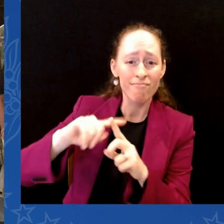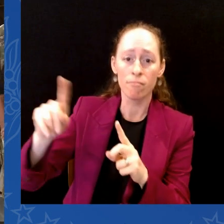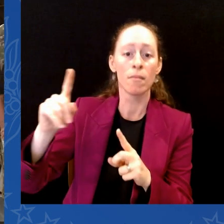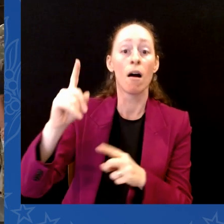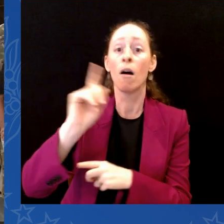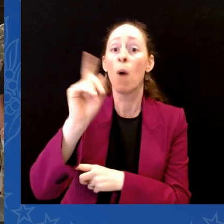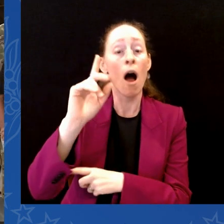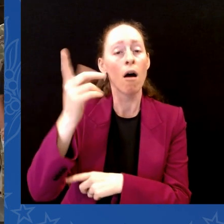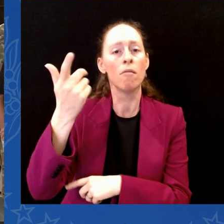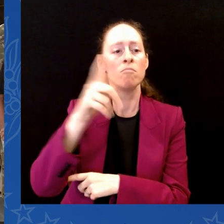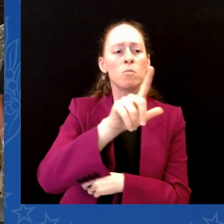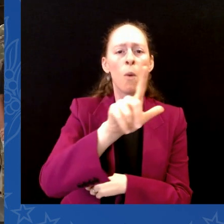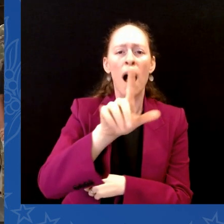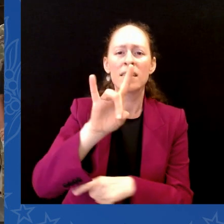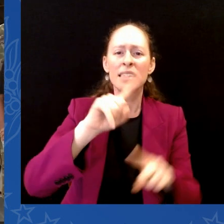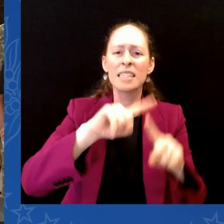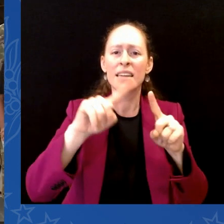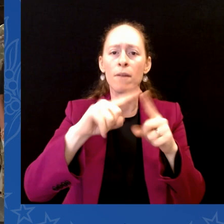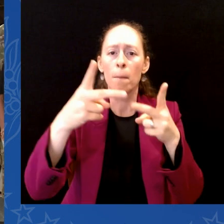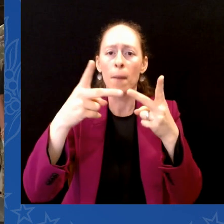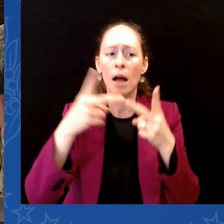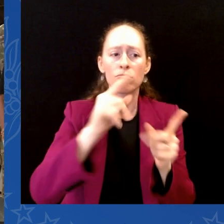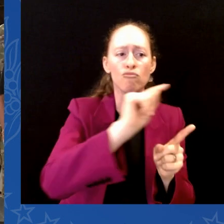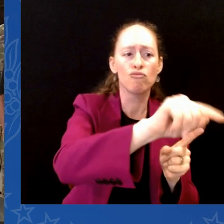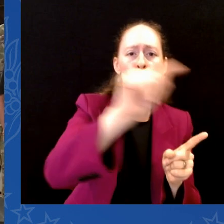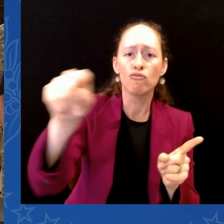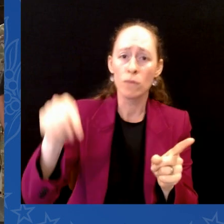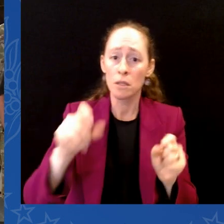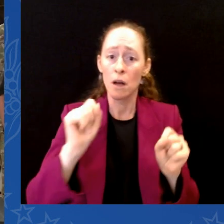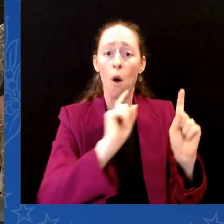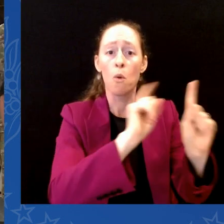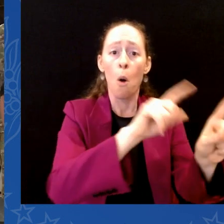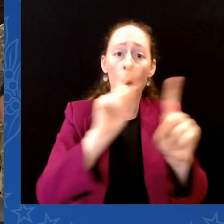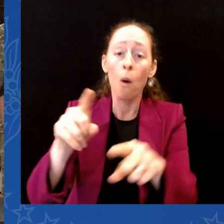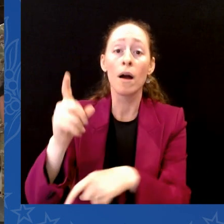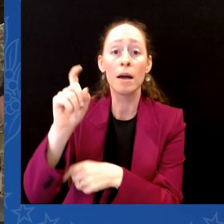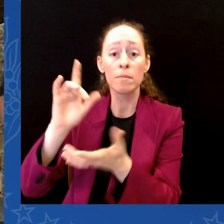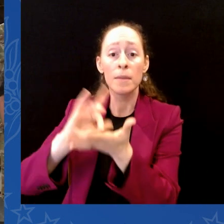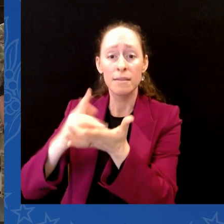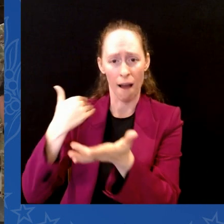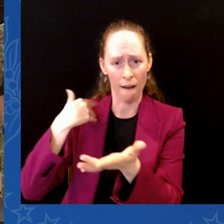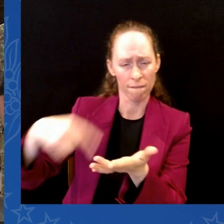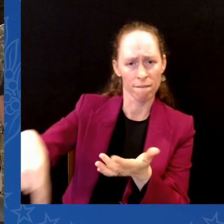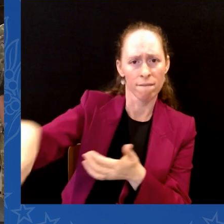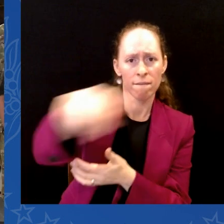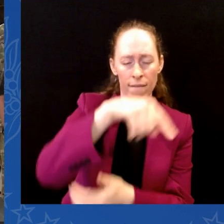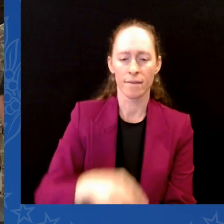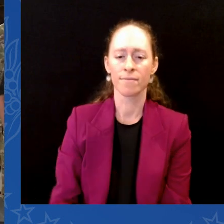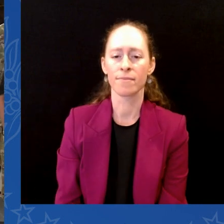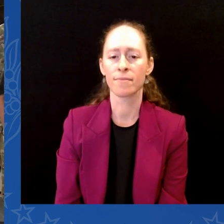45 million bottles of water have been served, 2 million pounds of ice. We had prior to the storm,